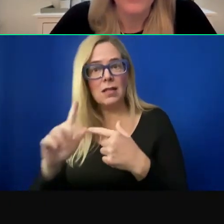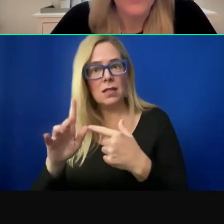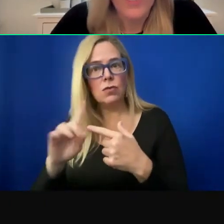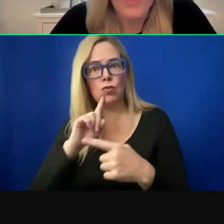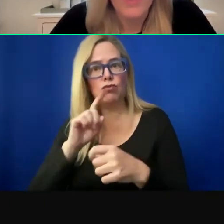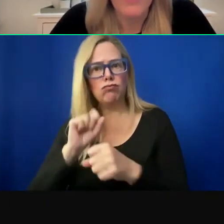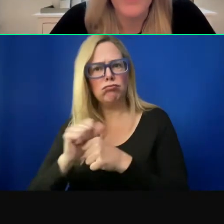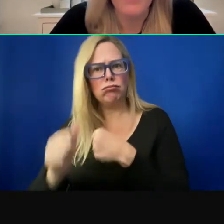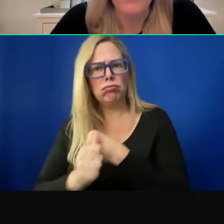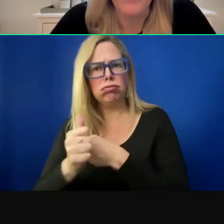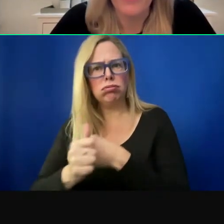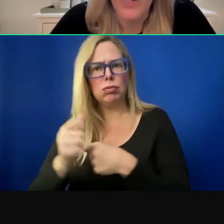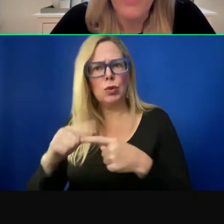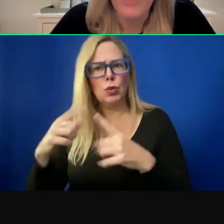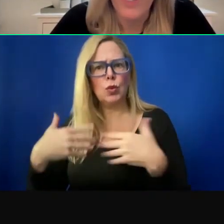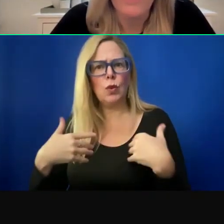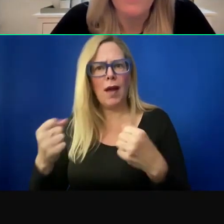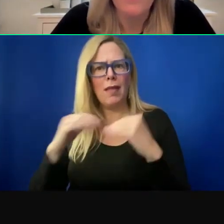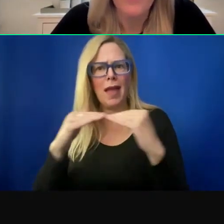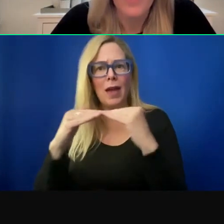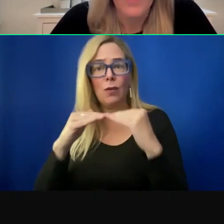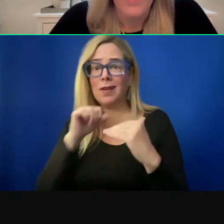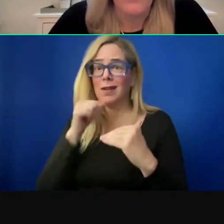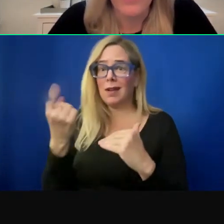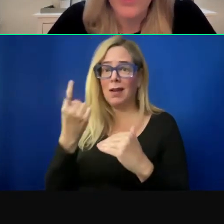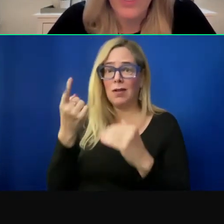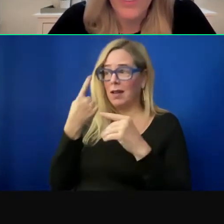not just for disabled people, but for everyone. And what I'm showing